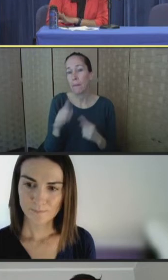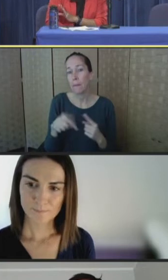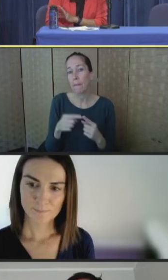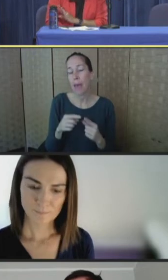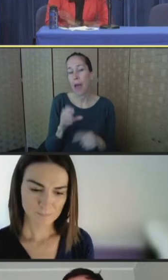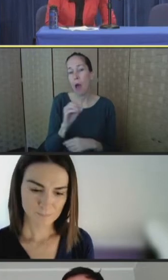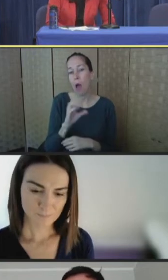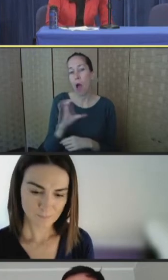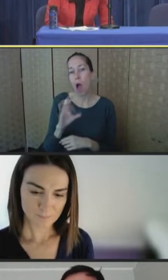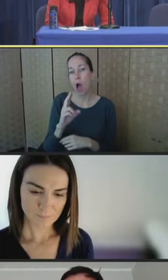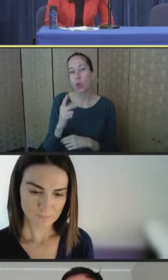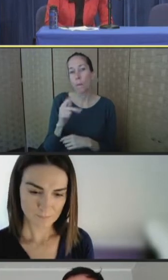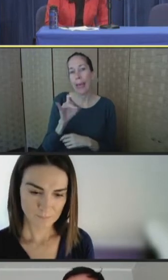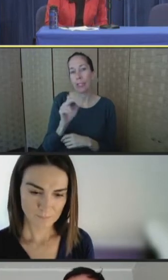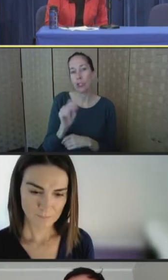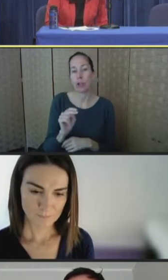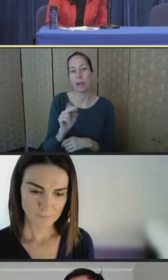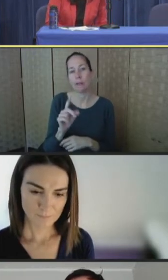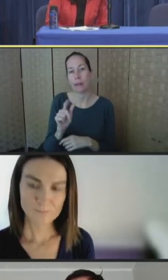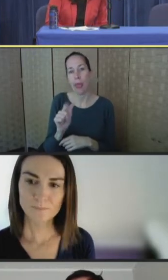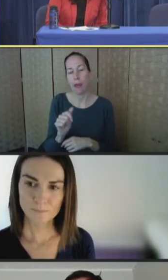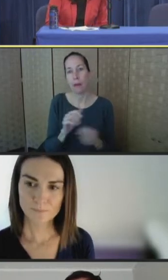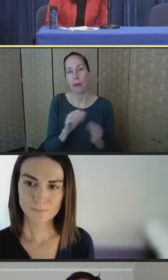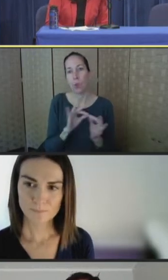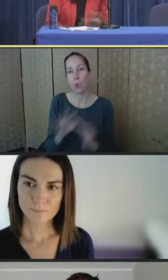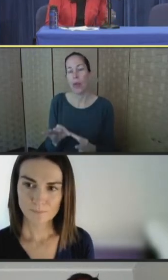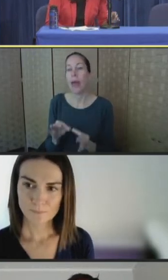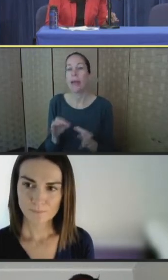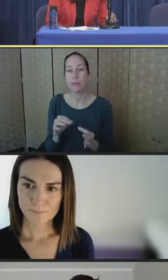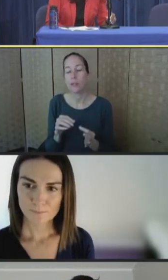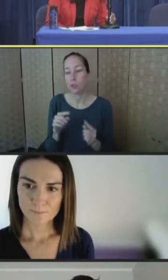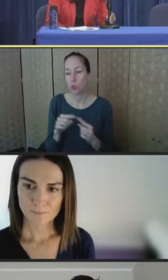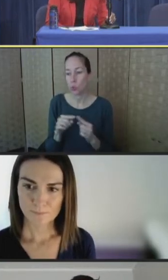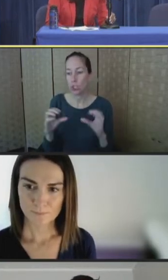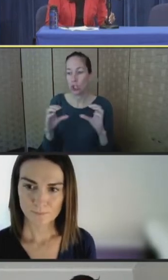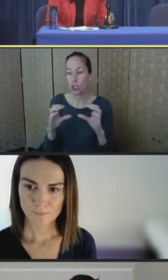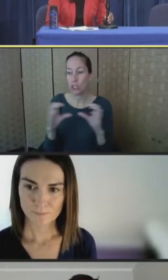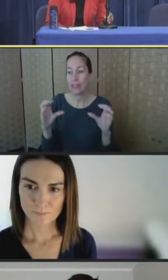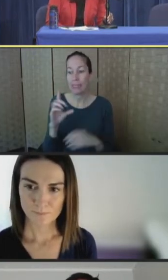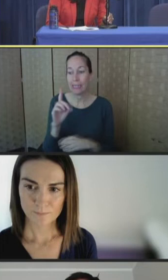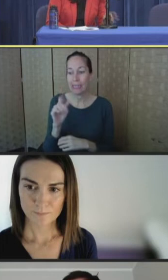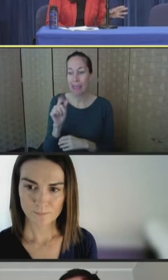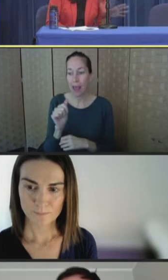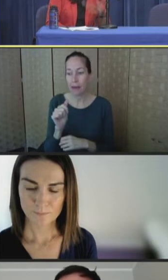in relation to death certificate data. We do -- the Division of Vital Statistics,